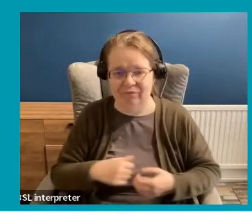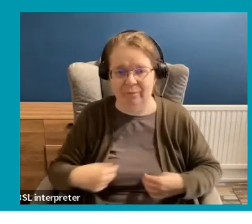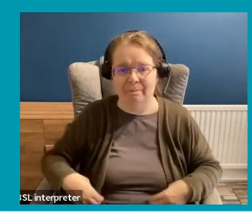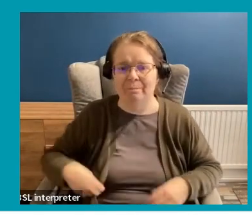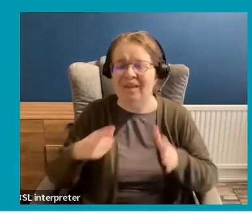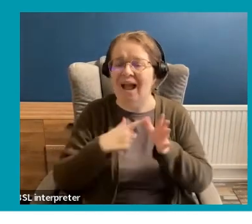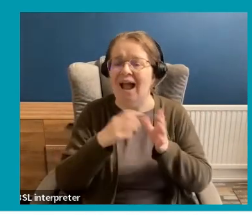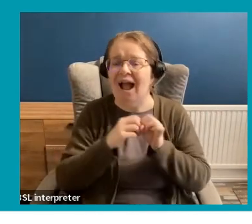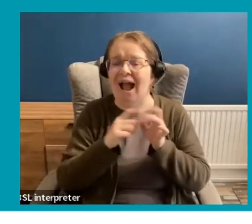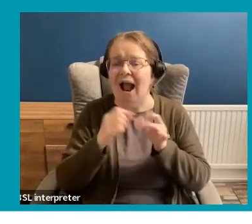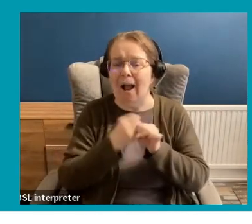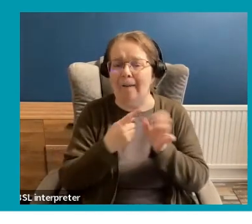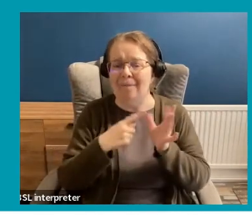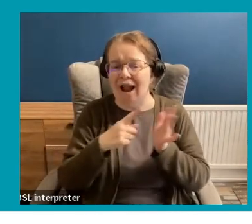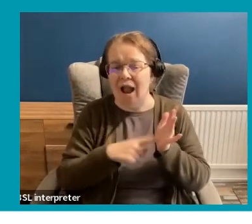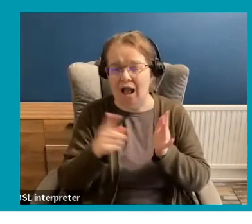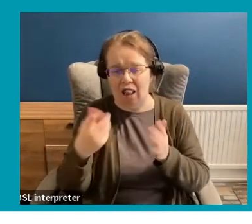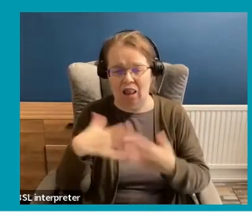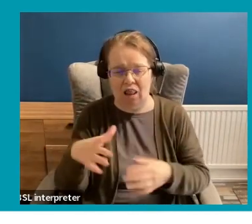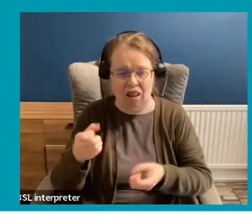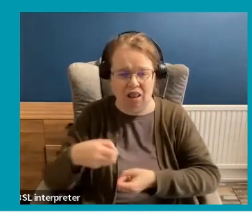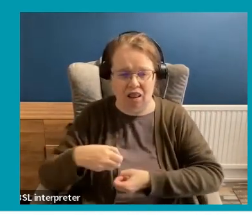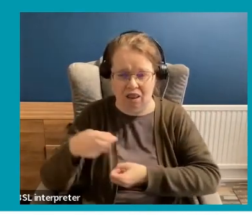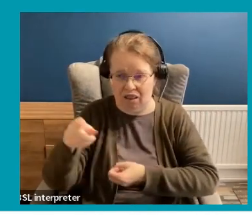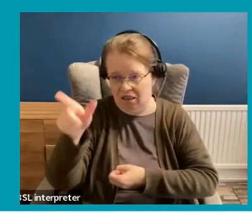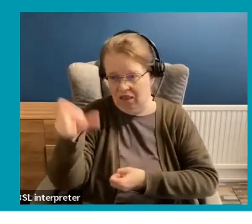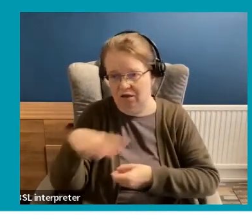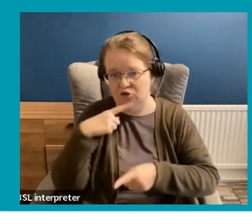different standing. saying in the demystifying